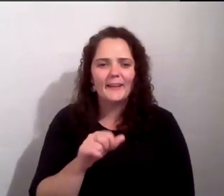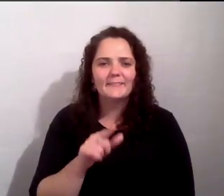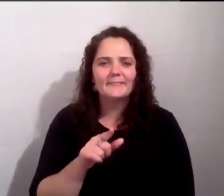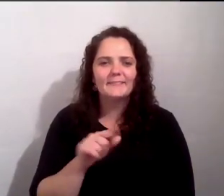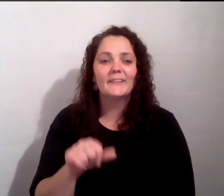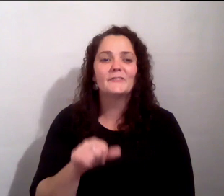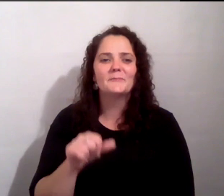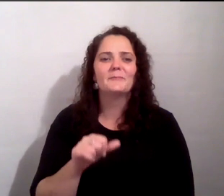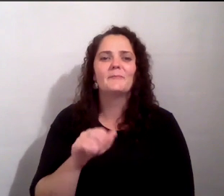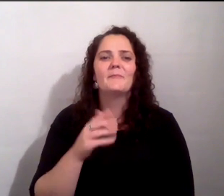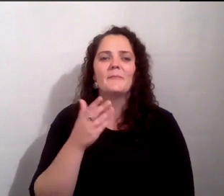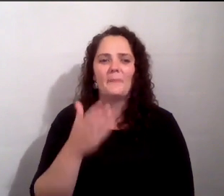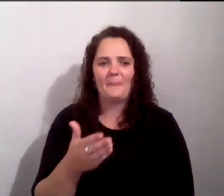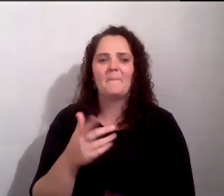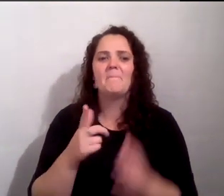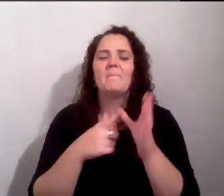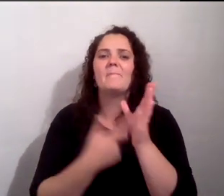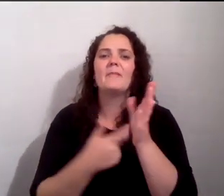last week. So we can see that there's these